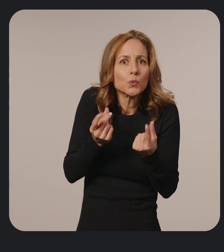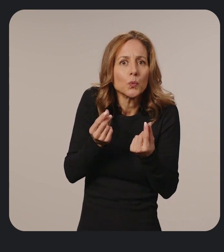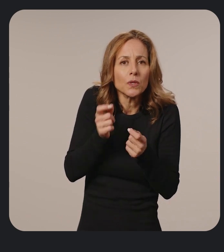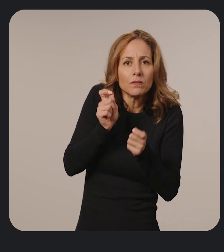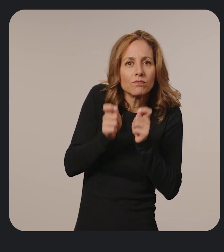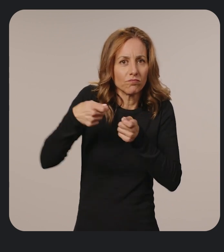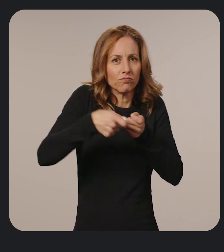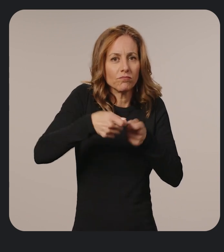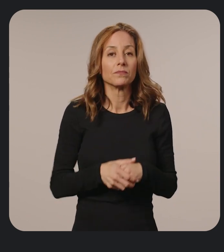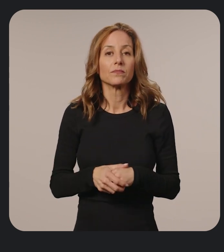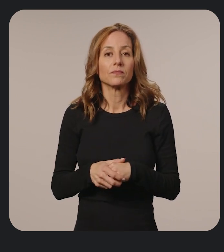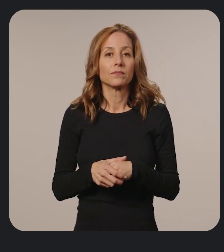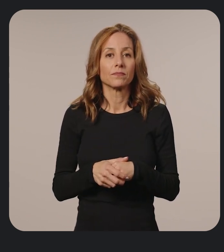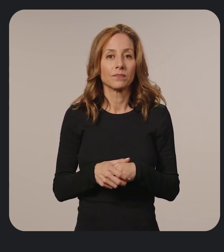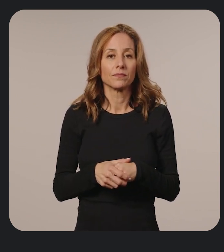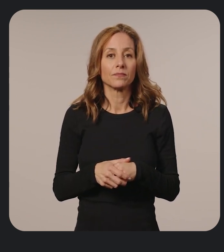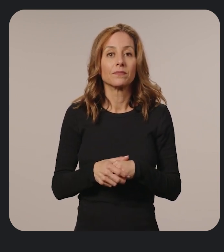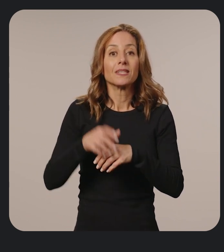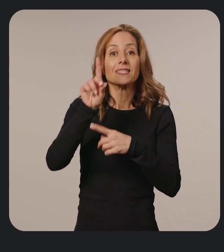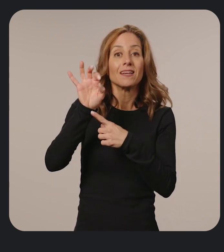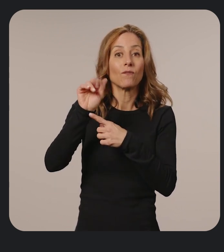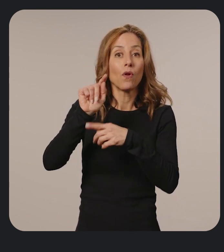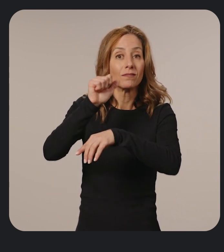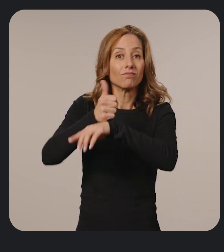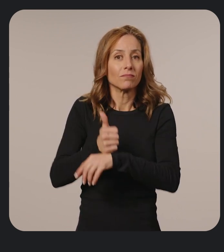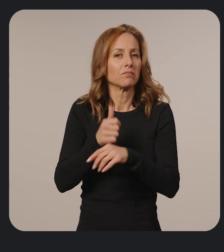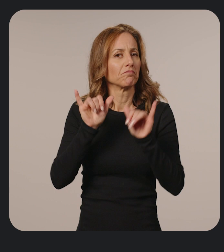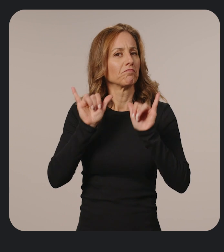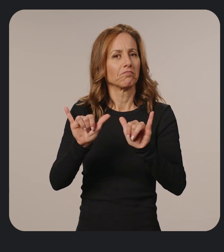consumers of the API can do. The defaults remain unchanged, though.